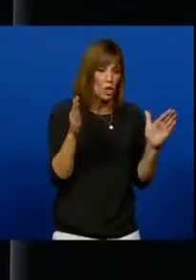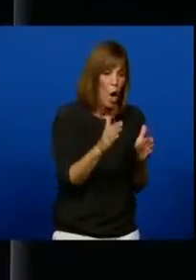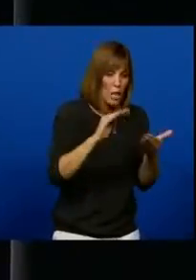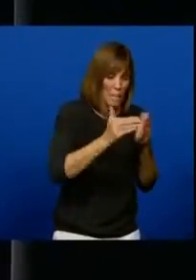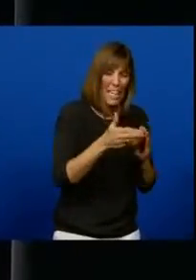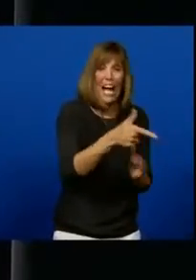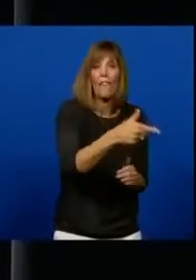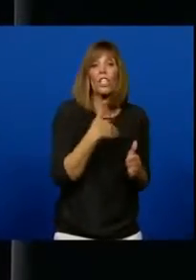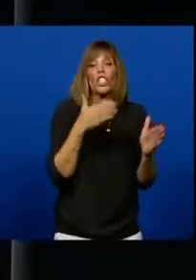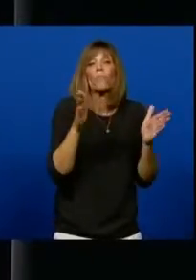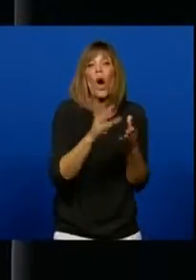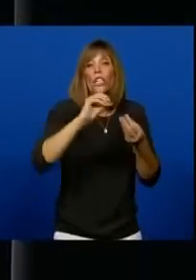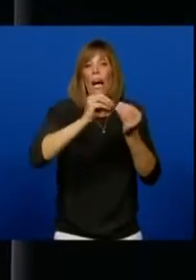IS A SMALL NUMBER OF INDIVIDUALS THAT ARE TESTING.